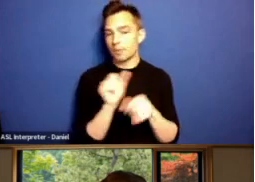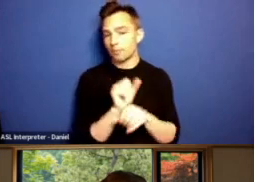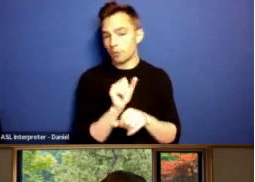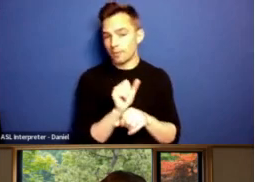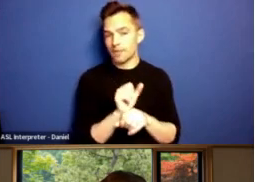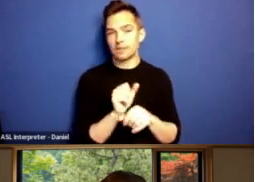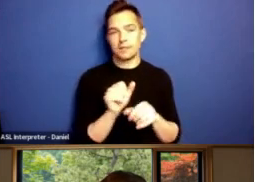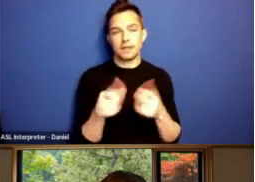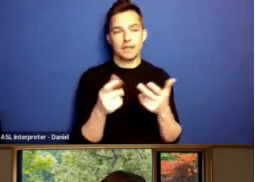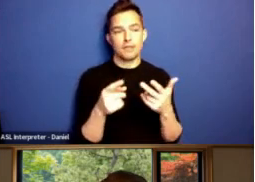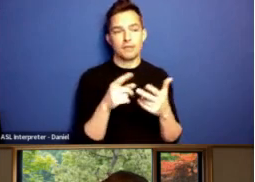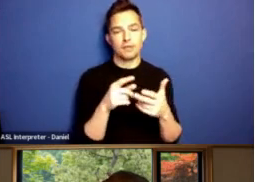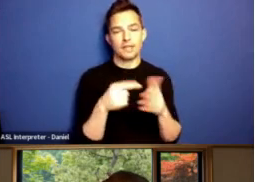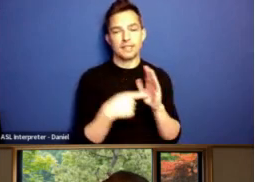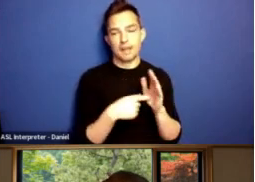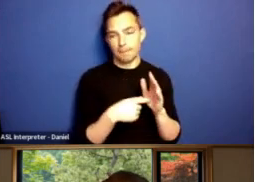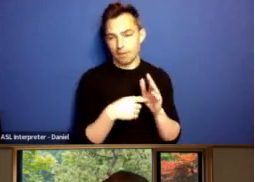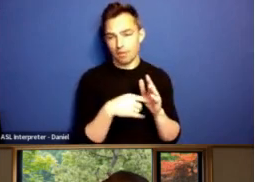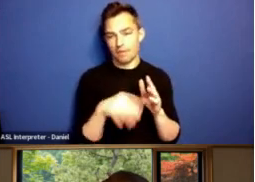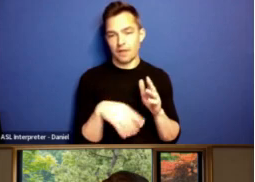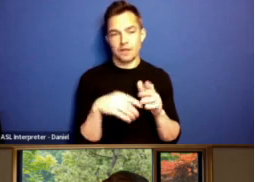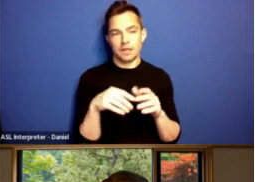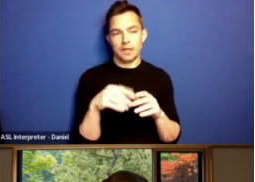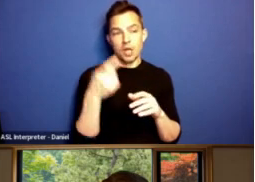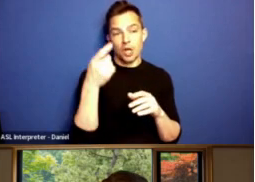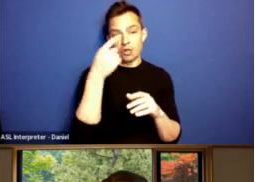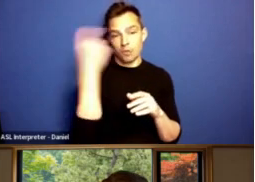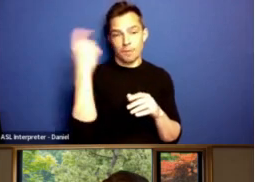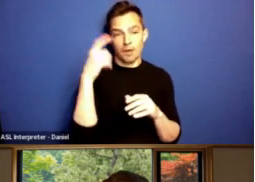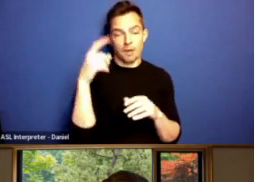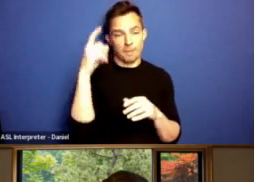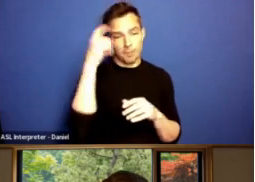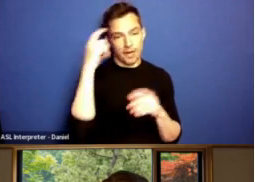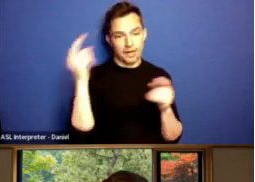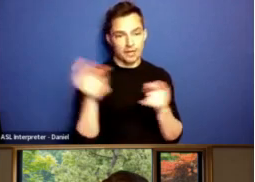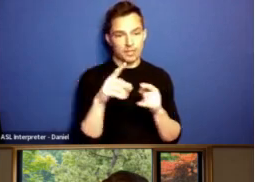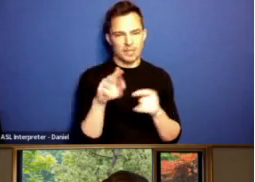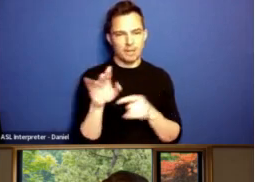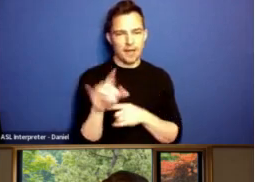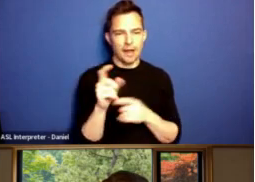long as we focus on providing the TA to grantees, and focus on those outcomes, is what we're